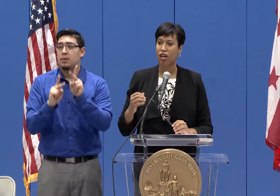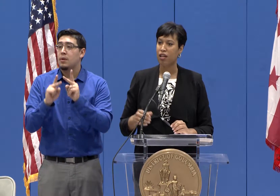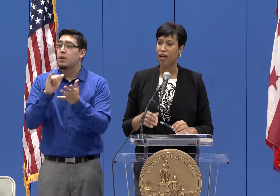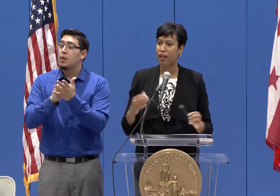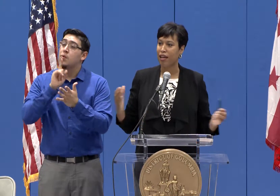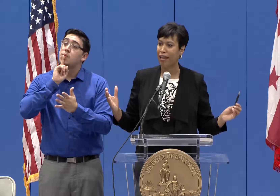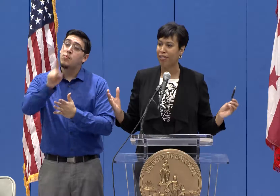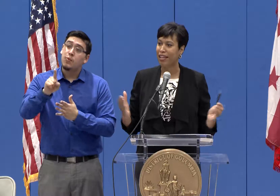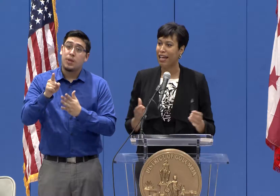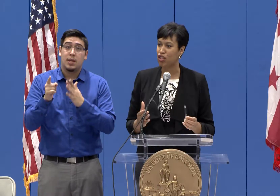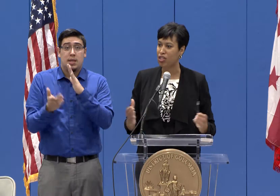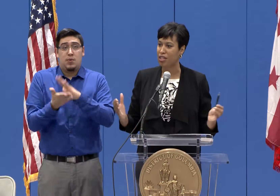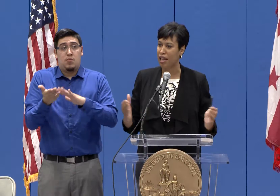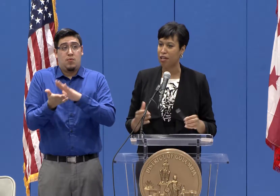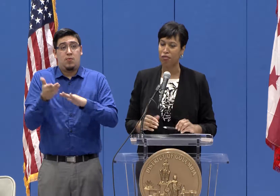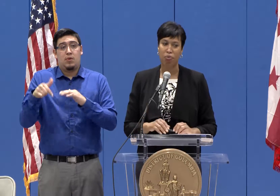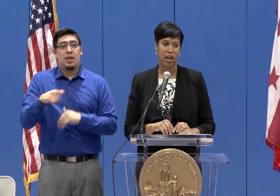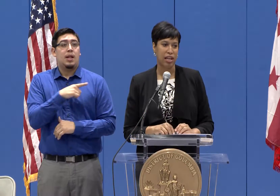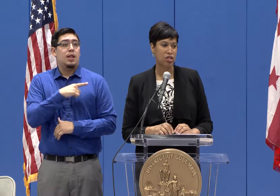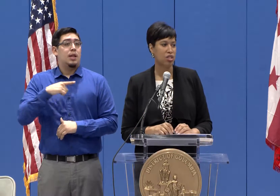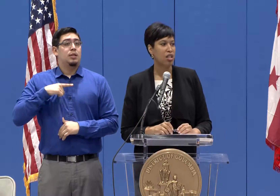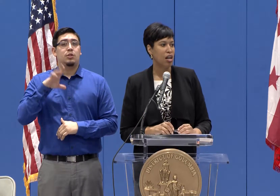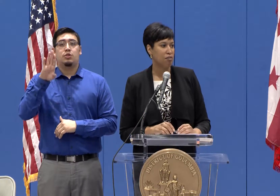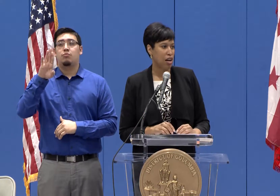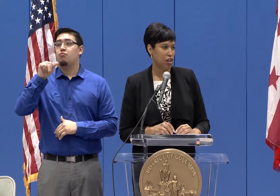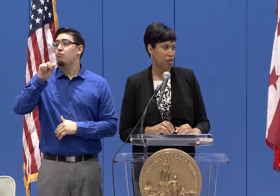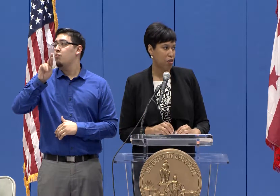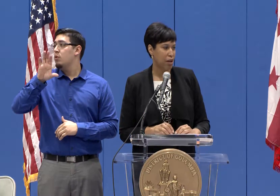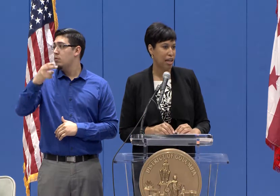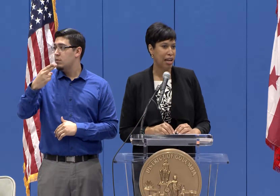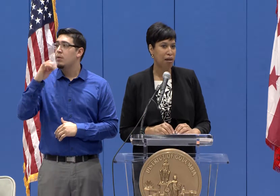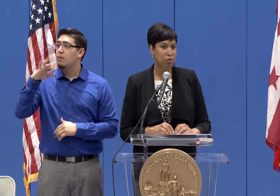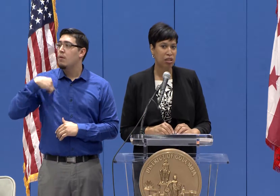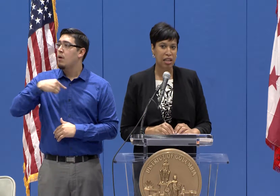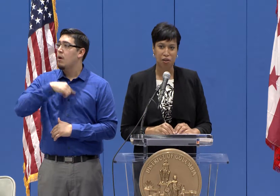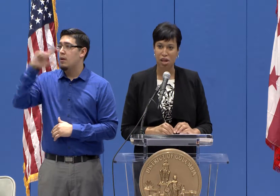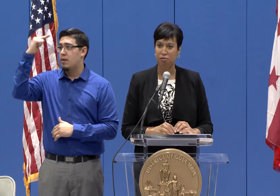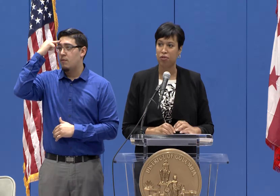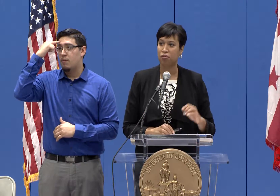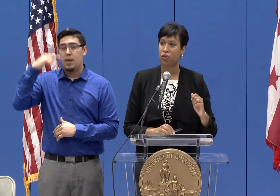RUN THE LEGISLATIVE BRANCH OF OUR GOVERNMENT AND I'M GRATEFUL